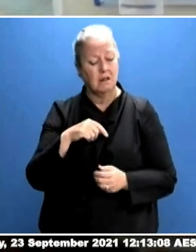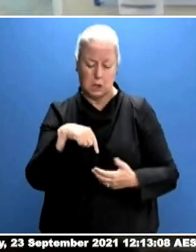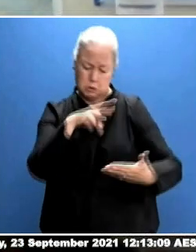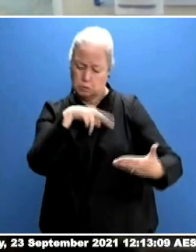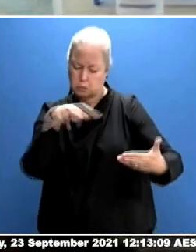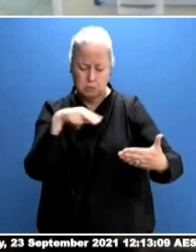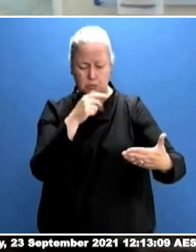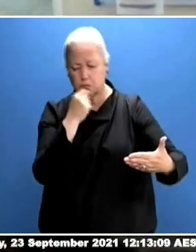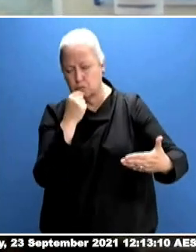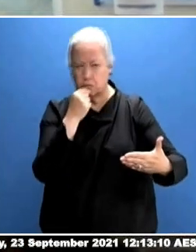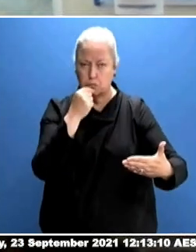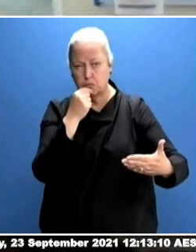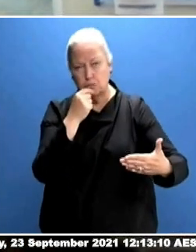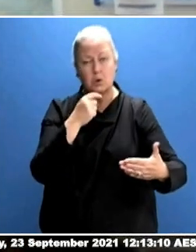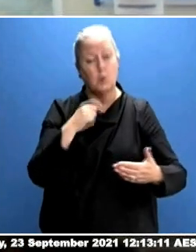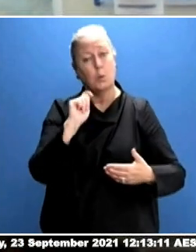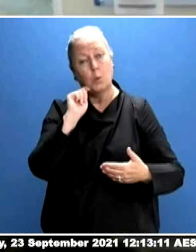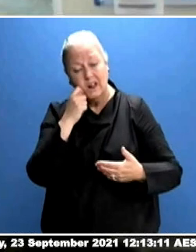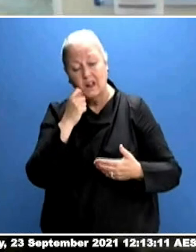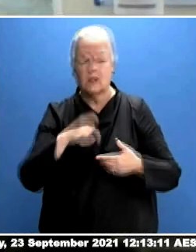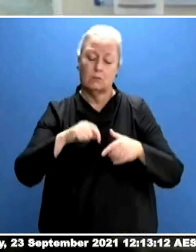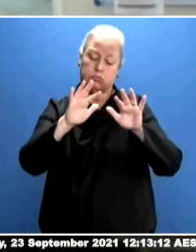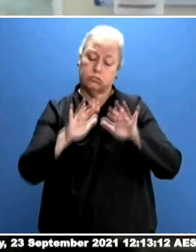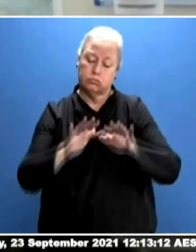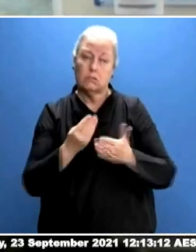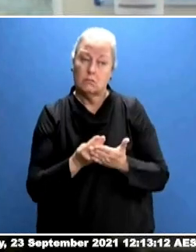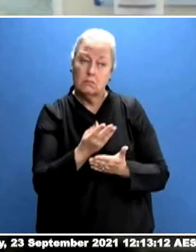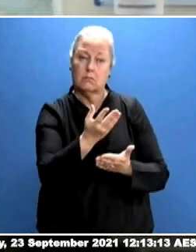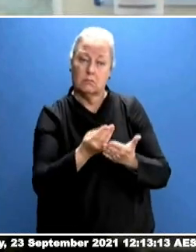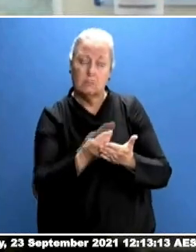we'll make submissions or write to agencies, such as with this letter.